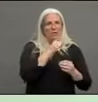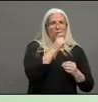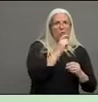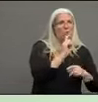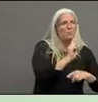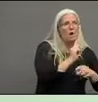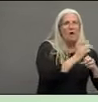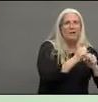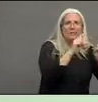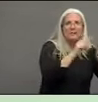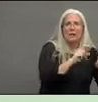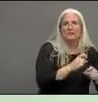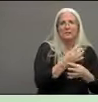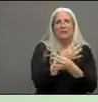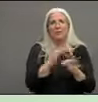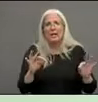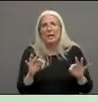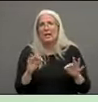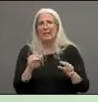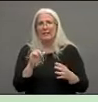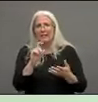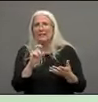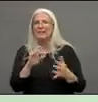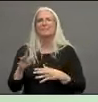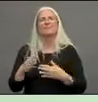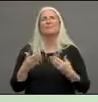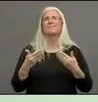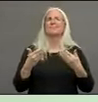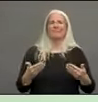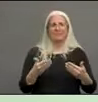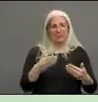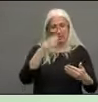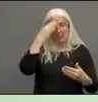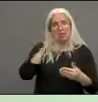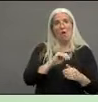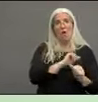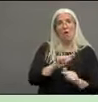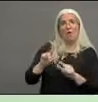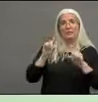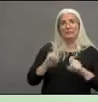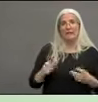get tested for free even if I have reason to believe I am not positive.